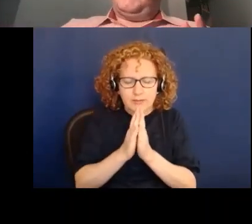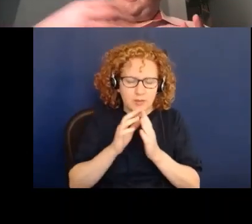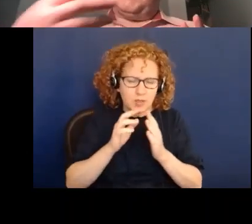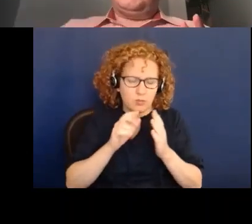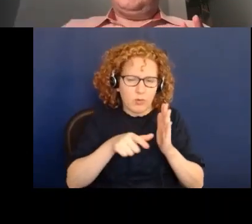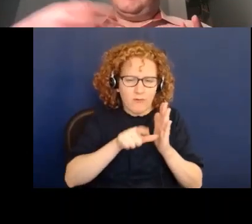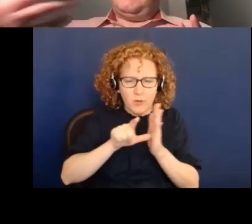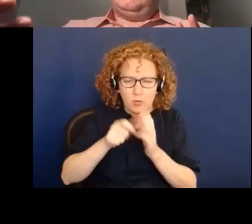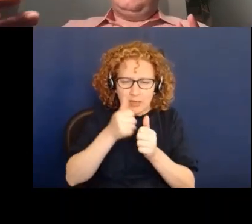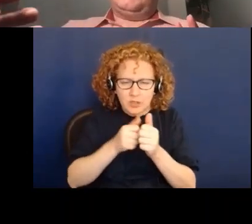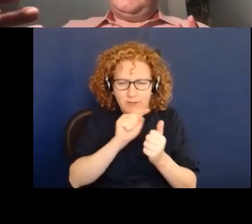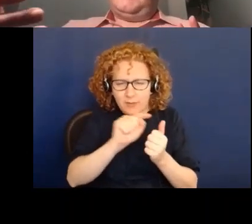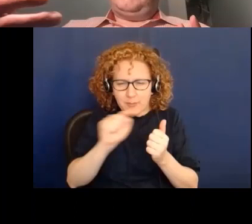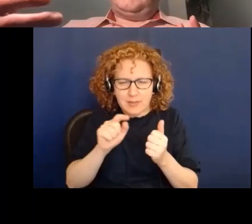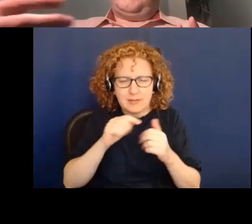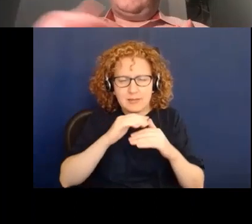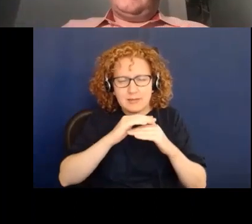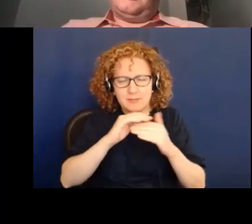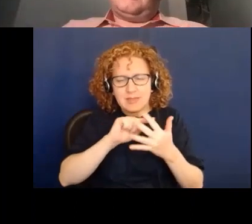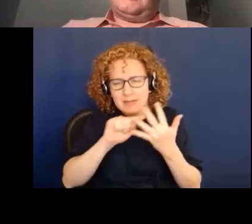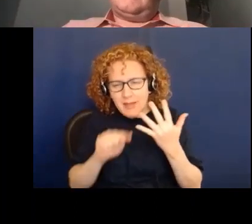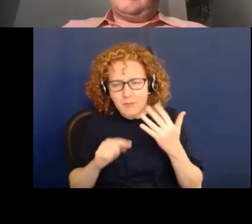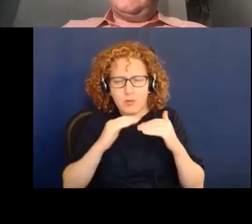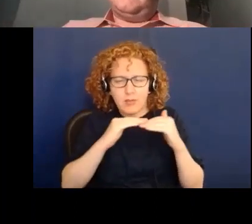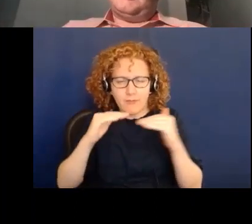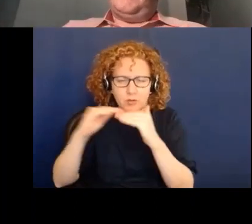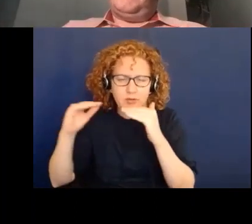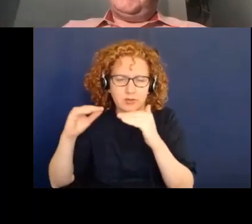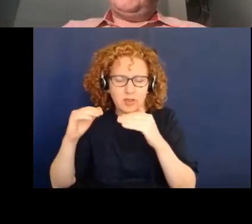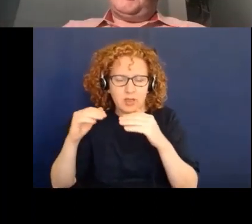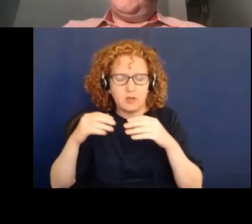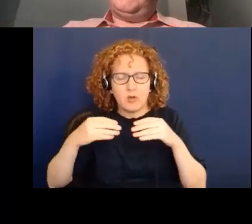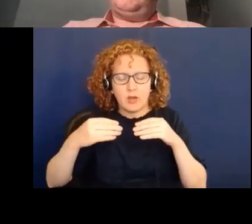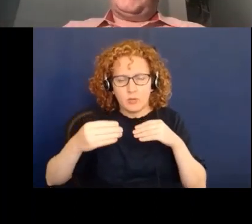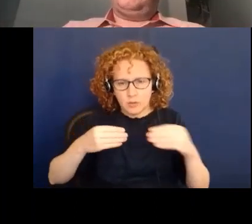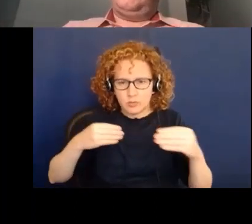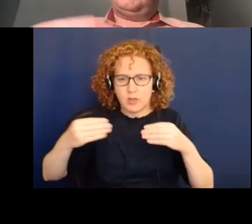gradually beginning a loosening of this process starting in summer of 2021. In fact the first